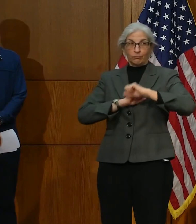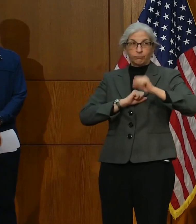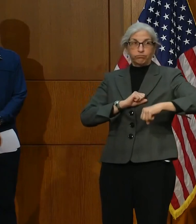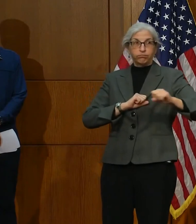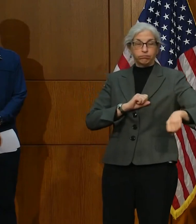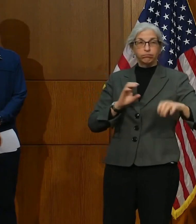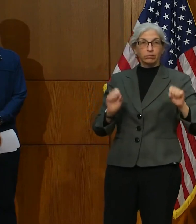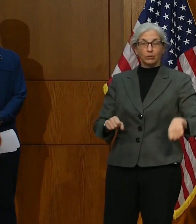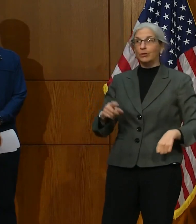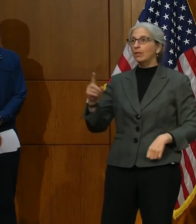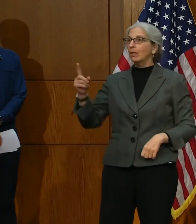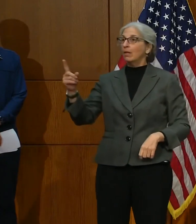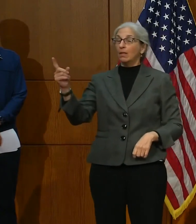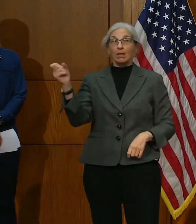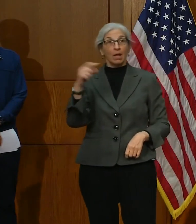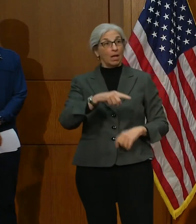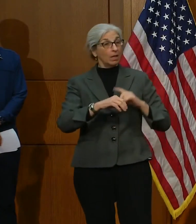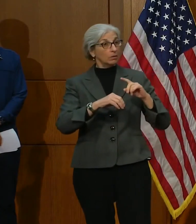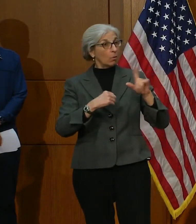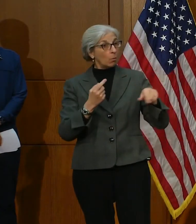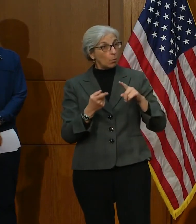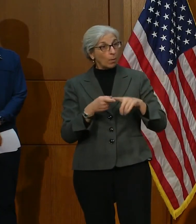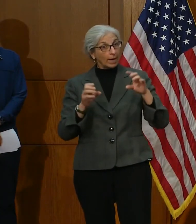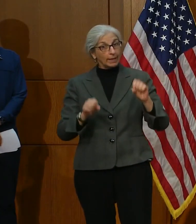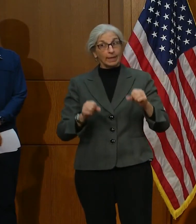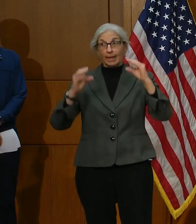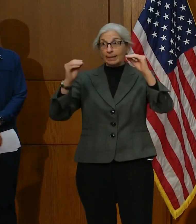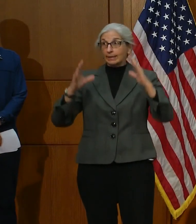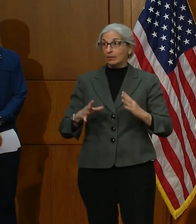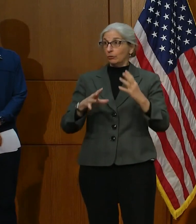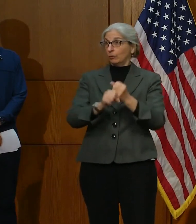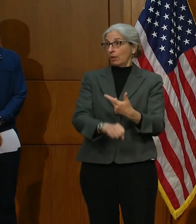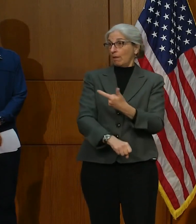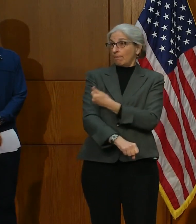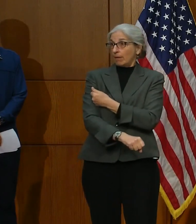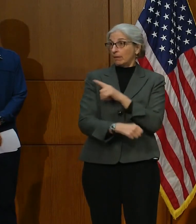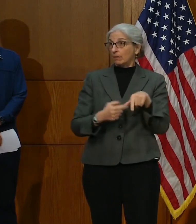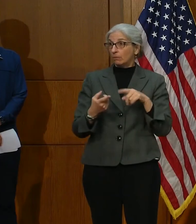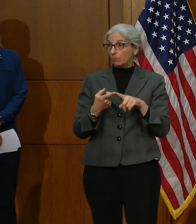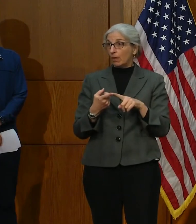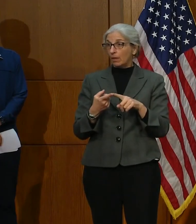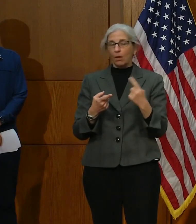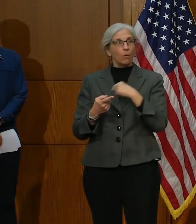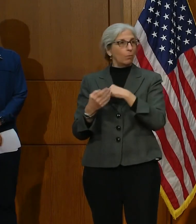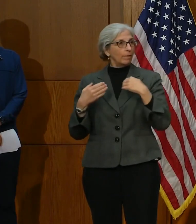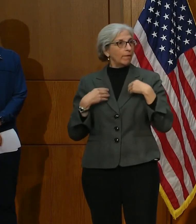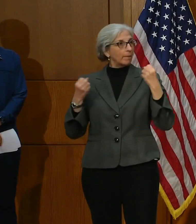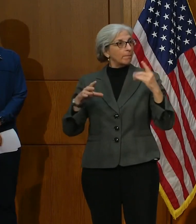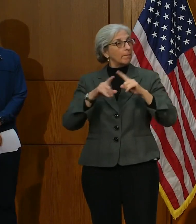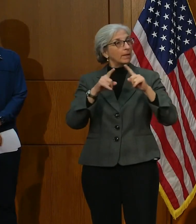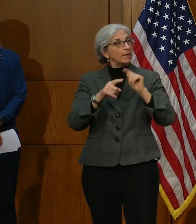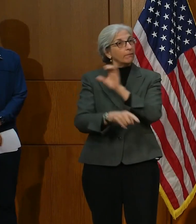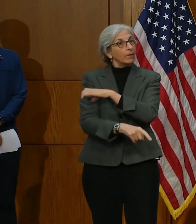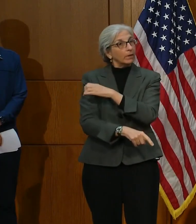FAIRLY BRIEF, BUT THAT THAT COULD BE A LONG WINDED ANSWER. THE QUESTION IS ABOUT WHEN OUR